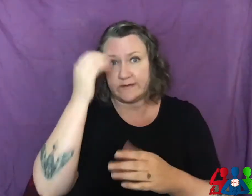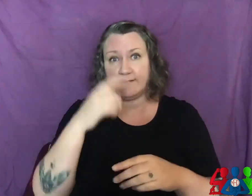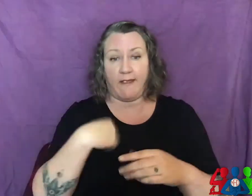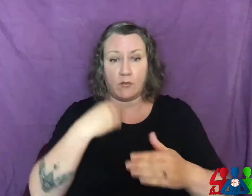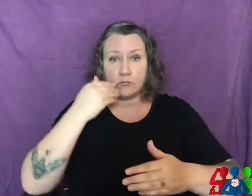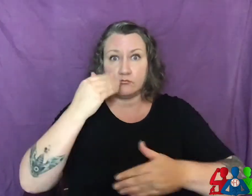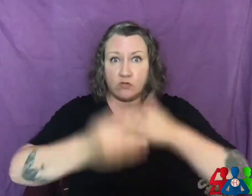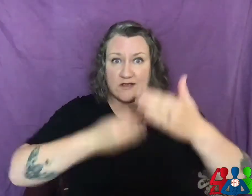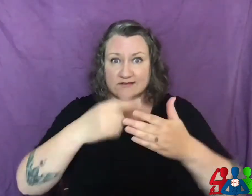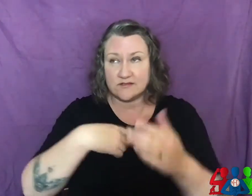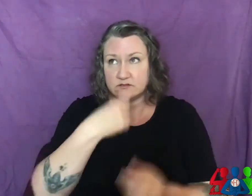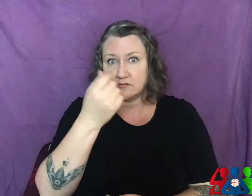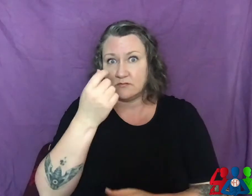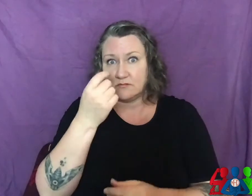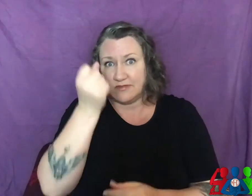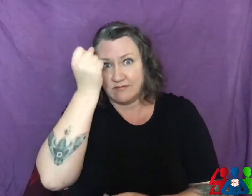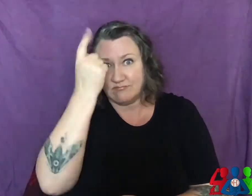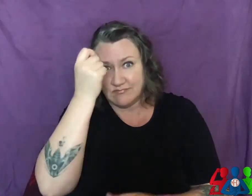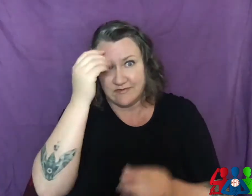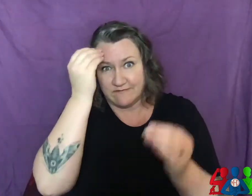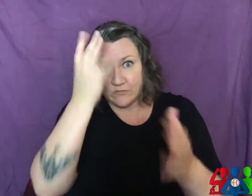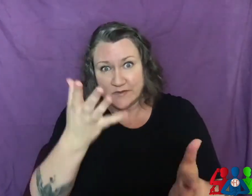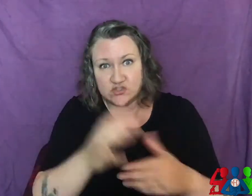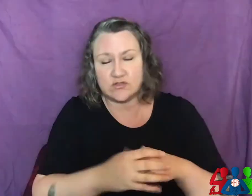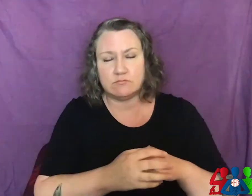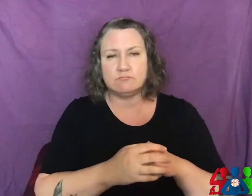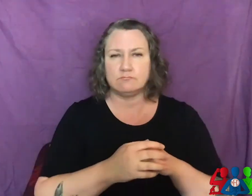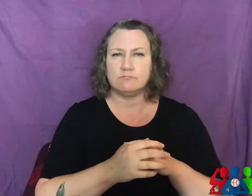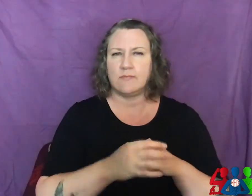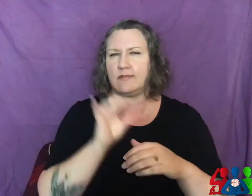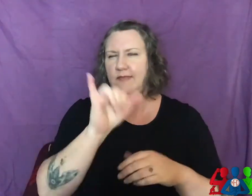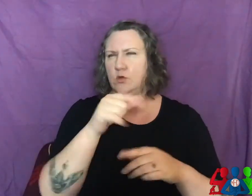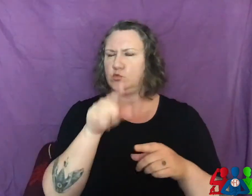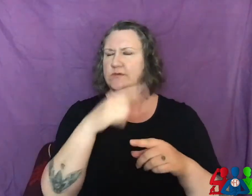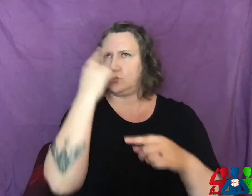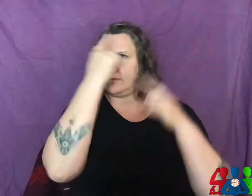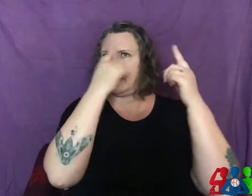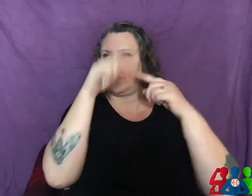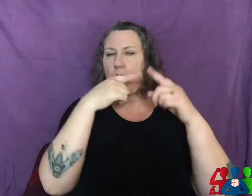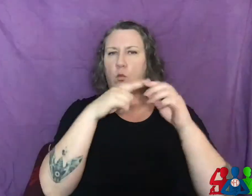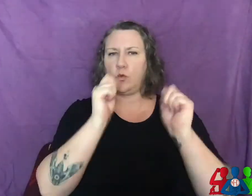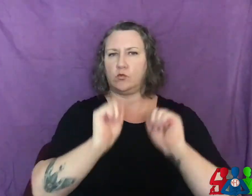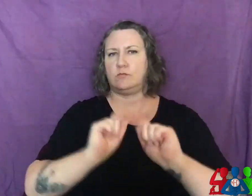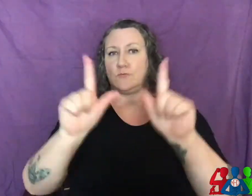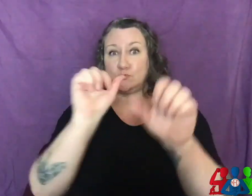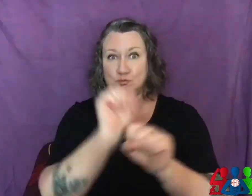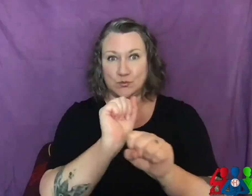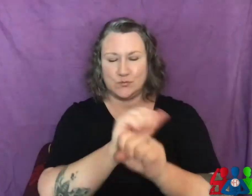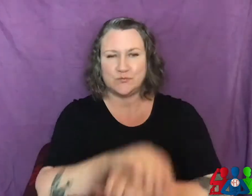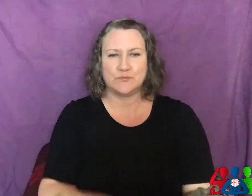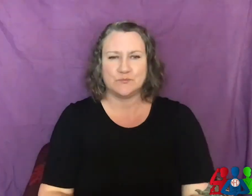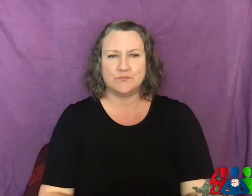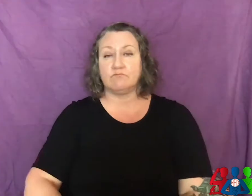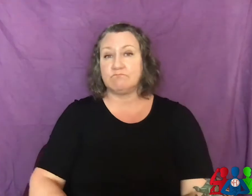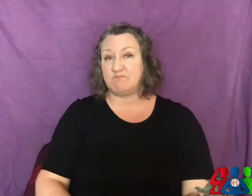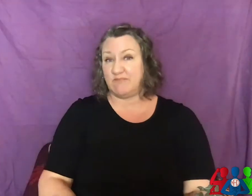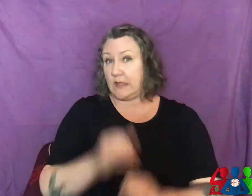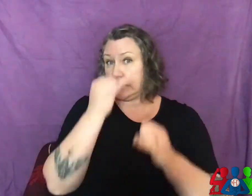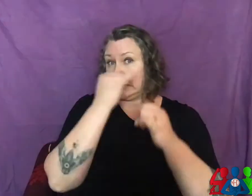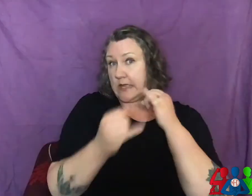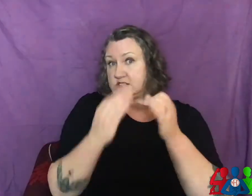time that you expect them to do it. Make sure that they have the right information that they need